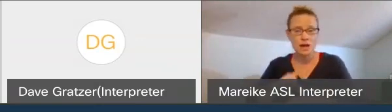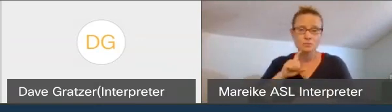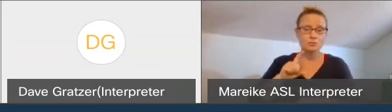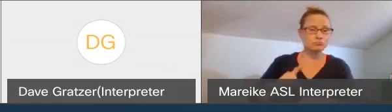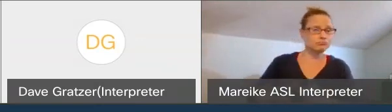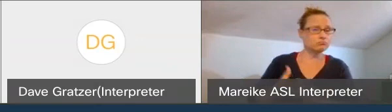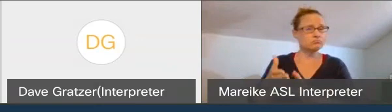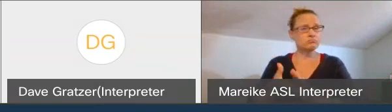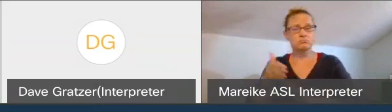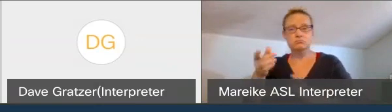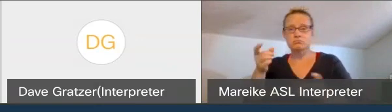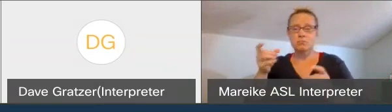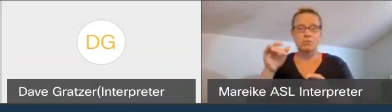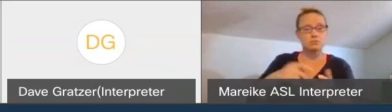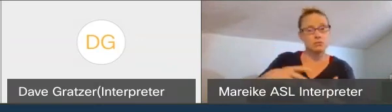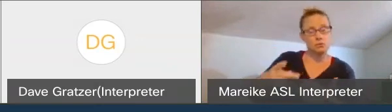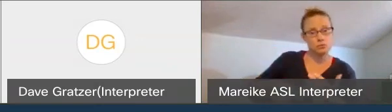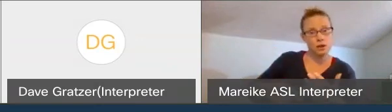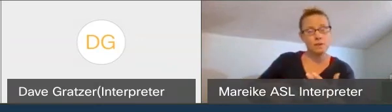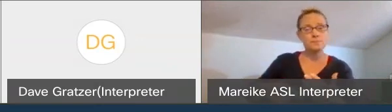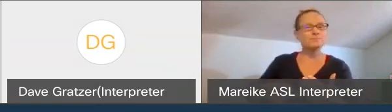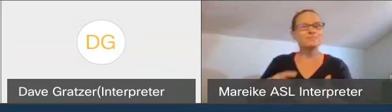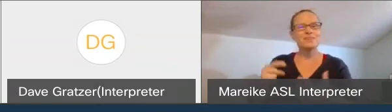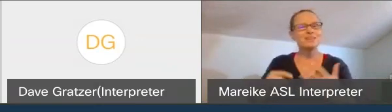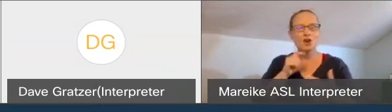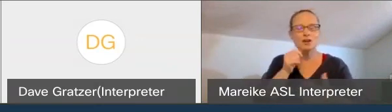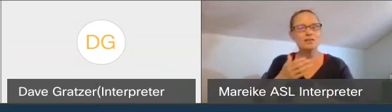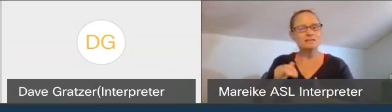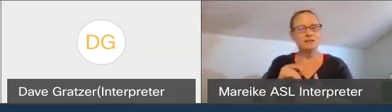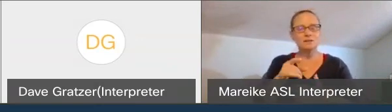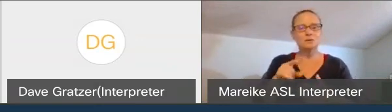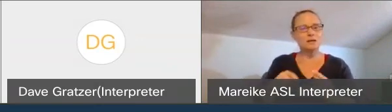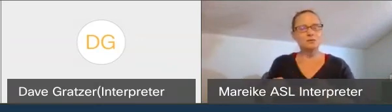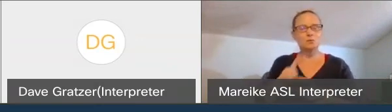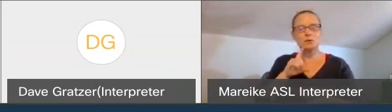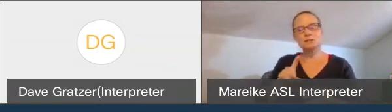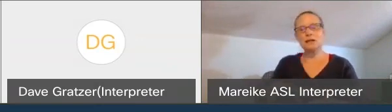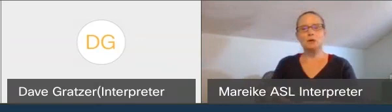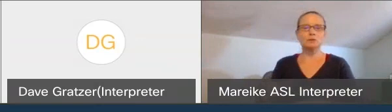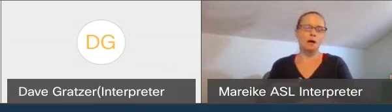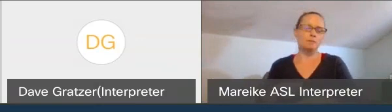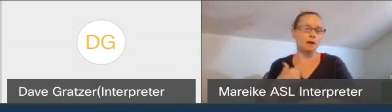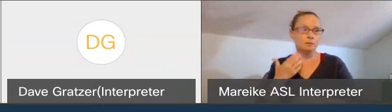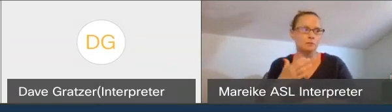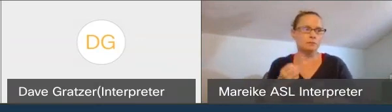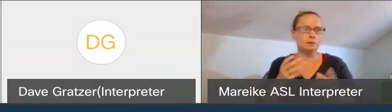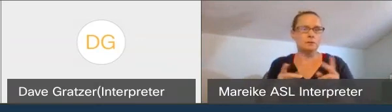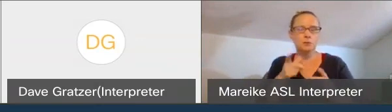um, these aren't things that you can let someone do in their downtime. I don't know of many law enforcement agencies